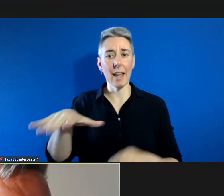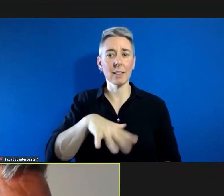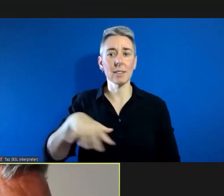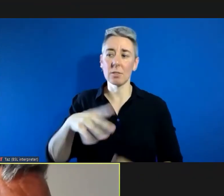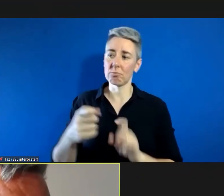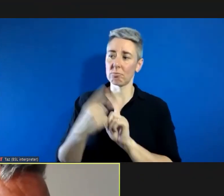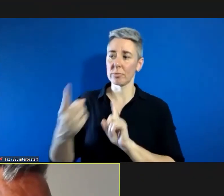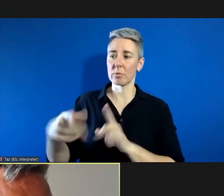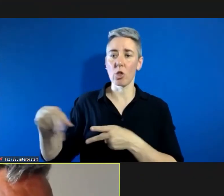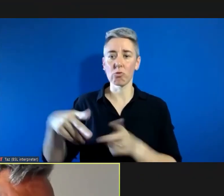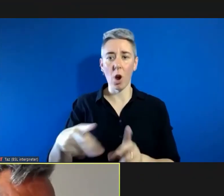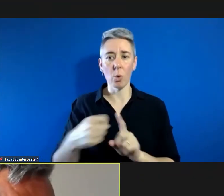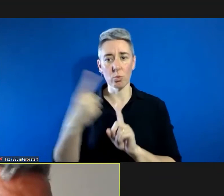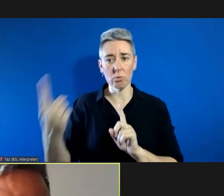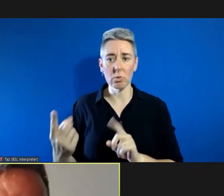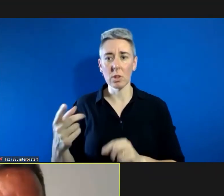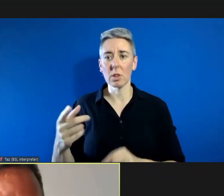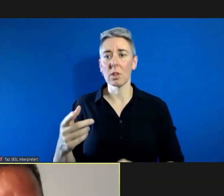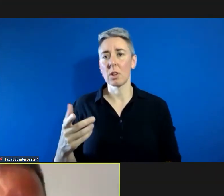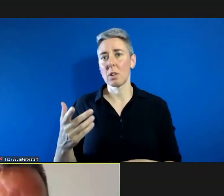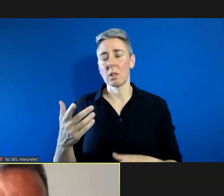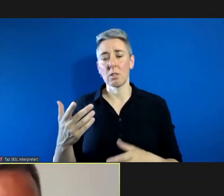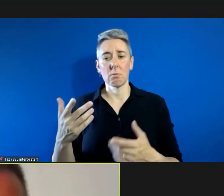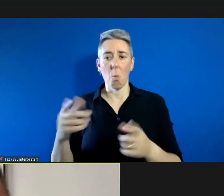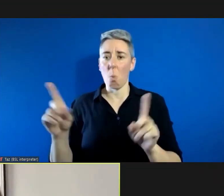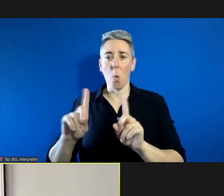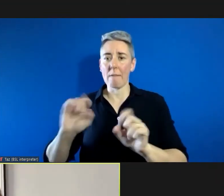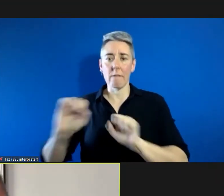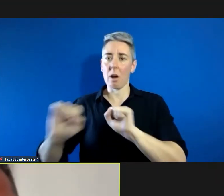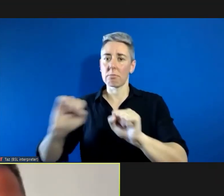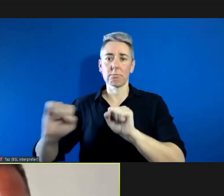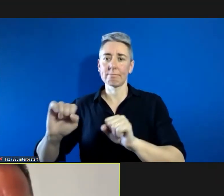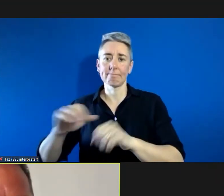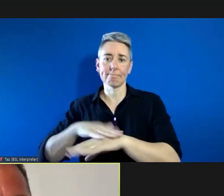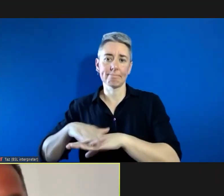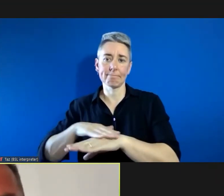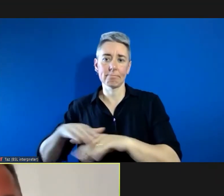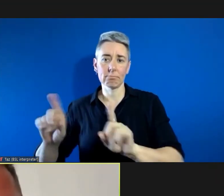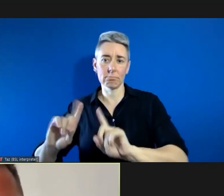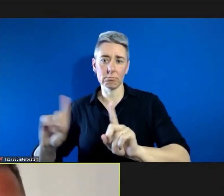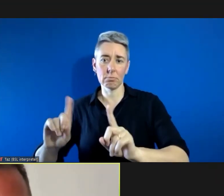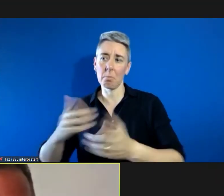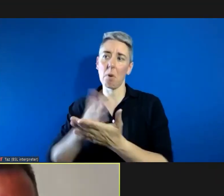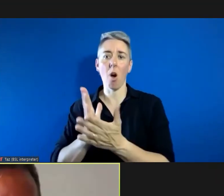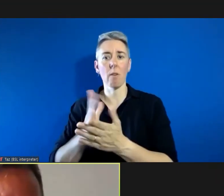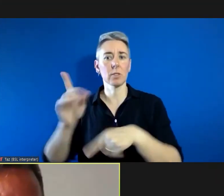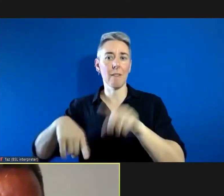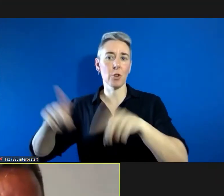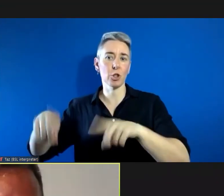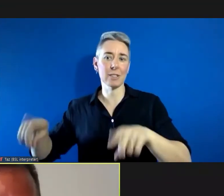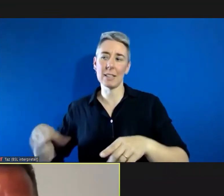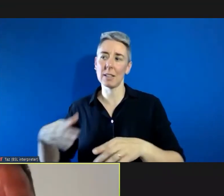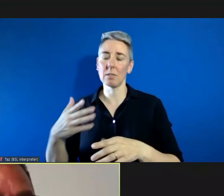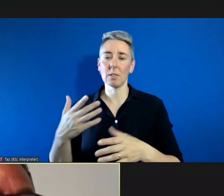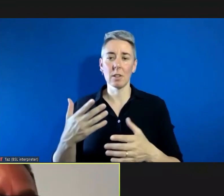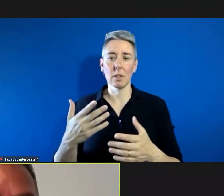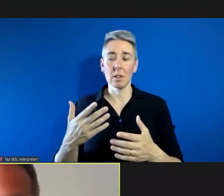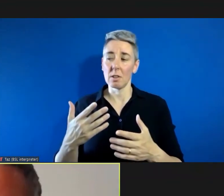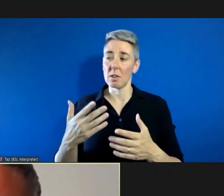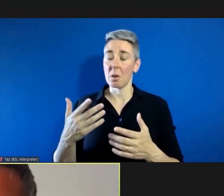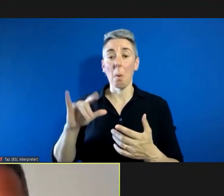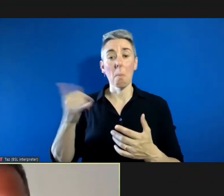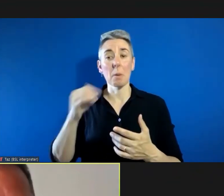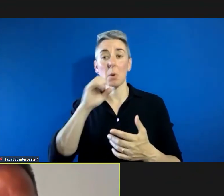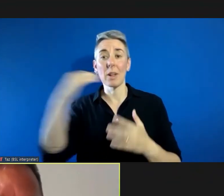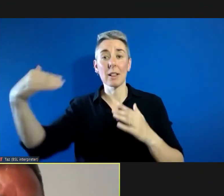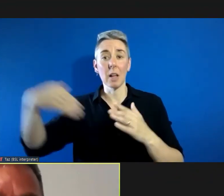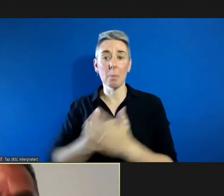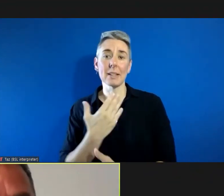they be whatever diversity, part of diversity, working class diverse and they might come in and